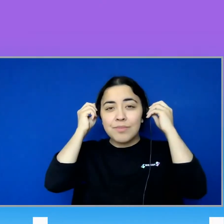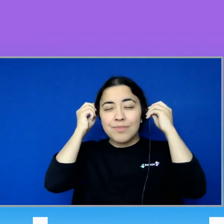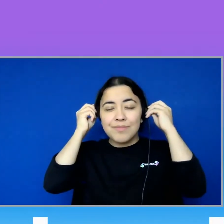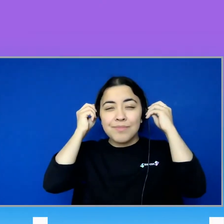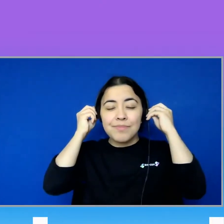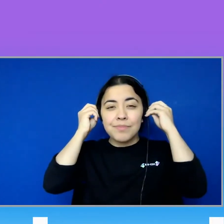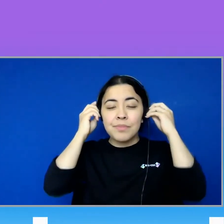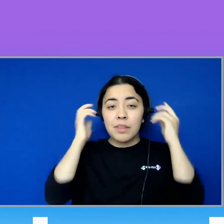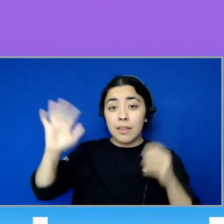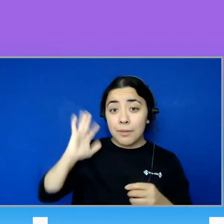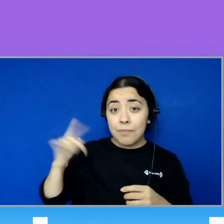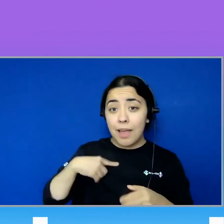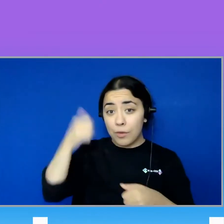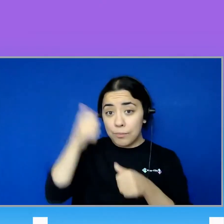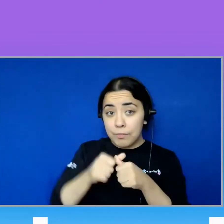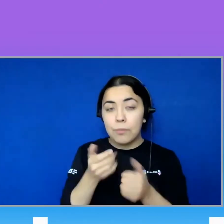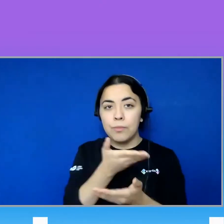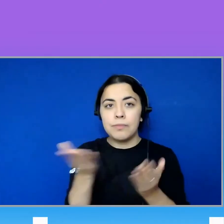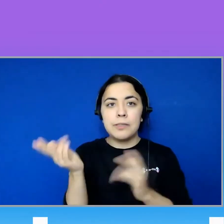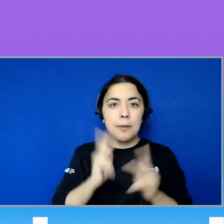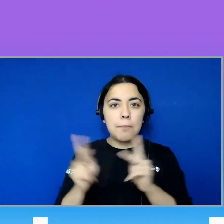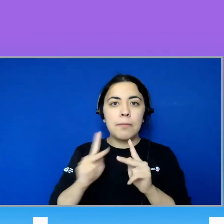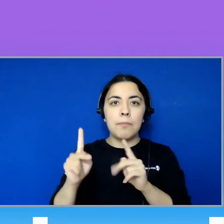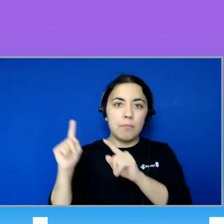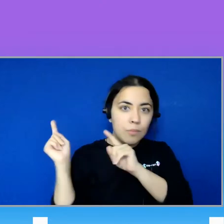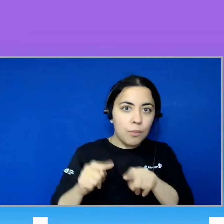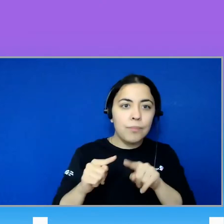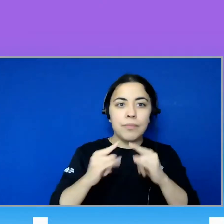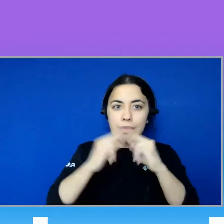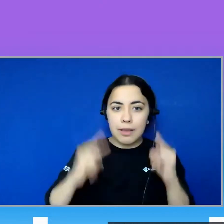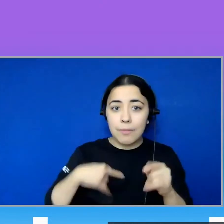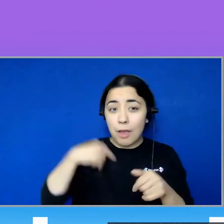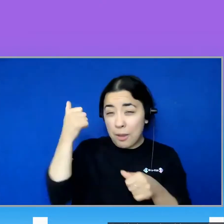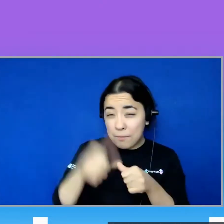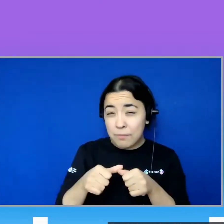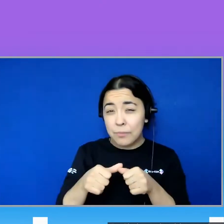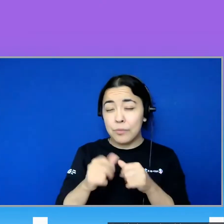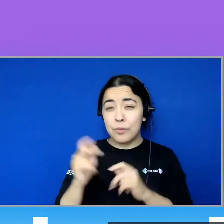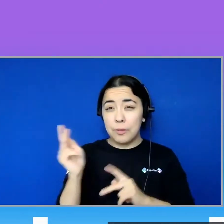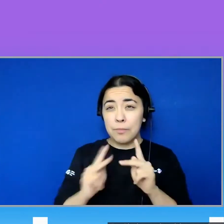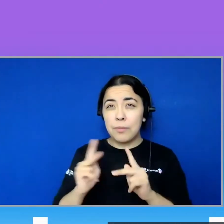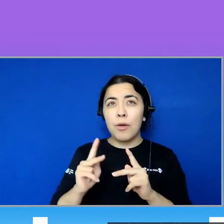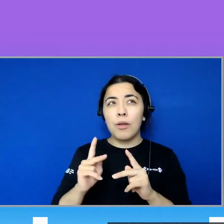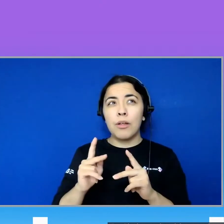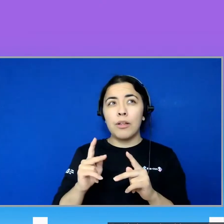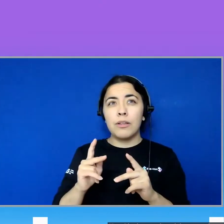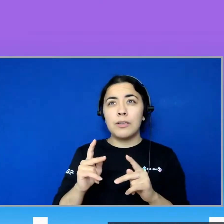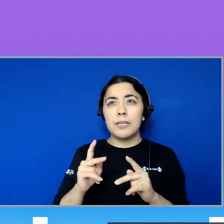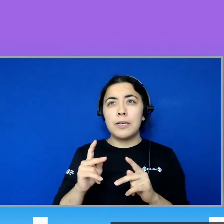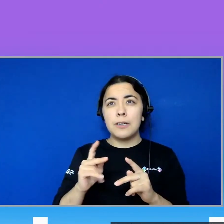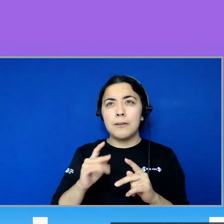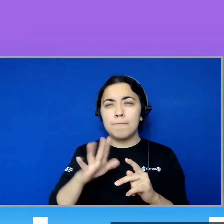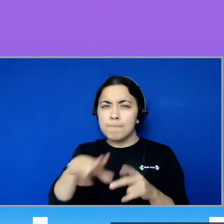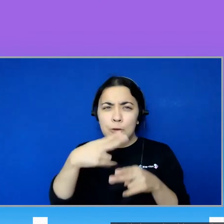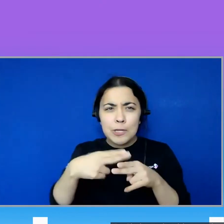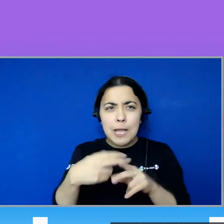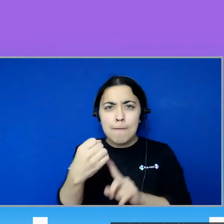these people coming to the camp. I remember that their name people was in the, you know, the